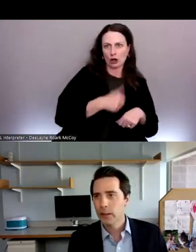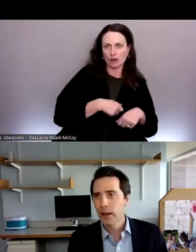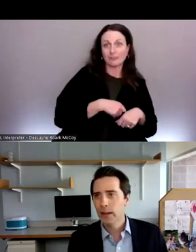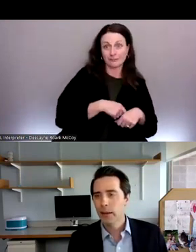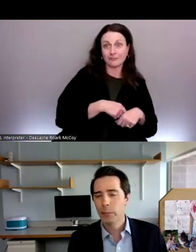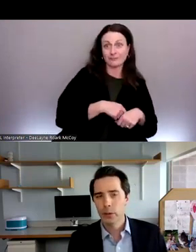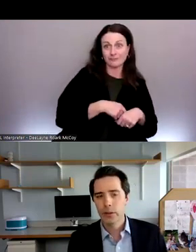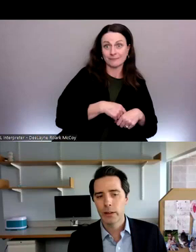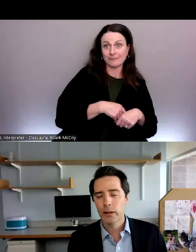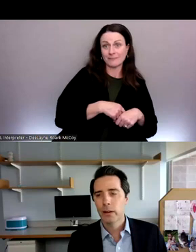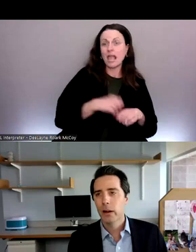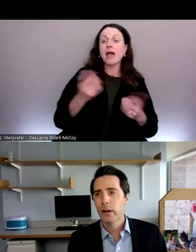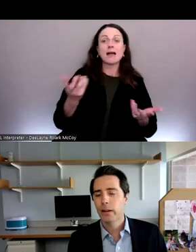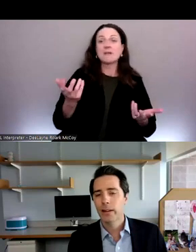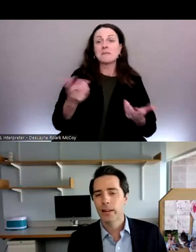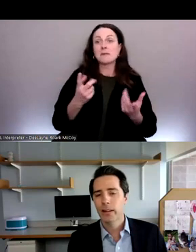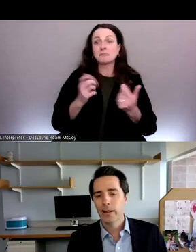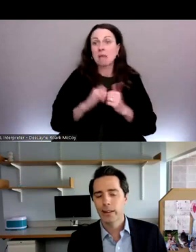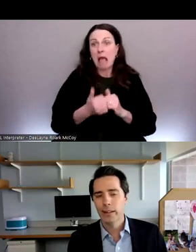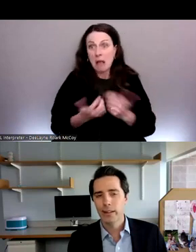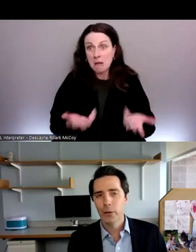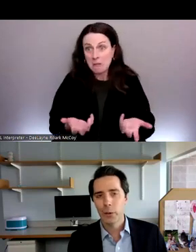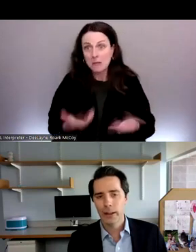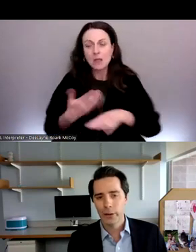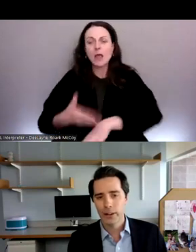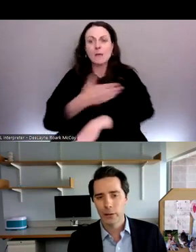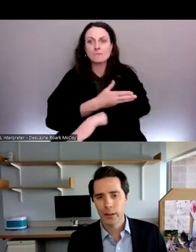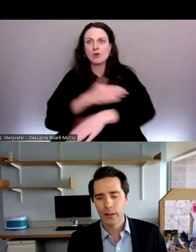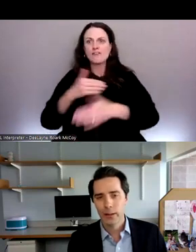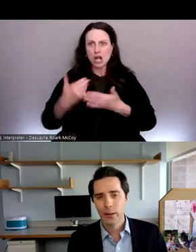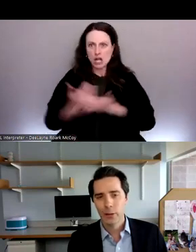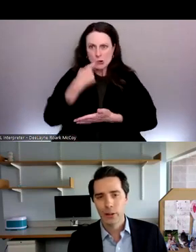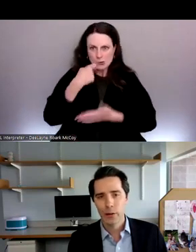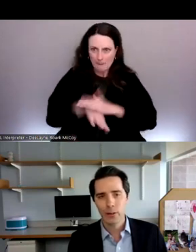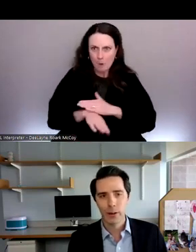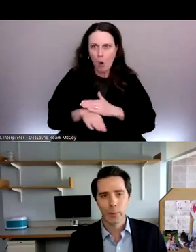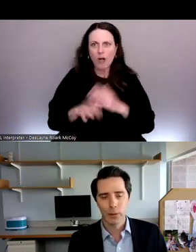is by improving uh newborn hearing